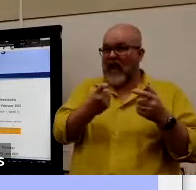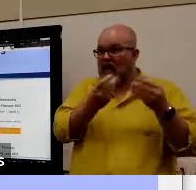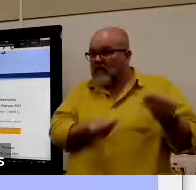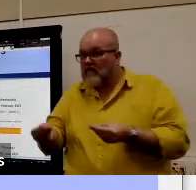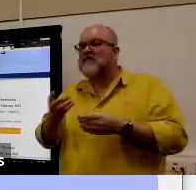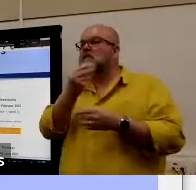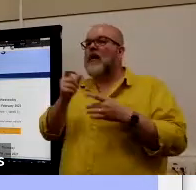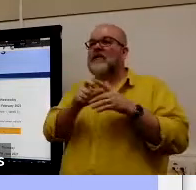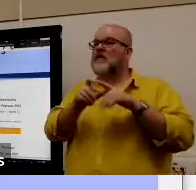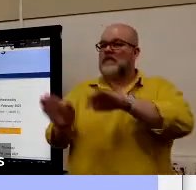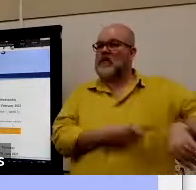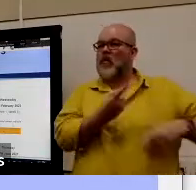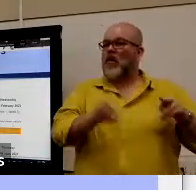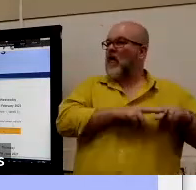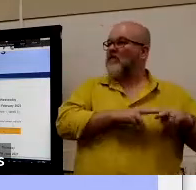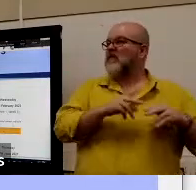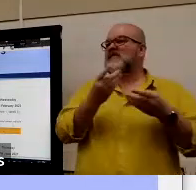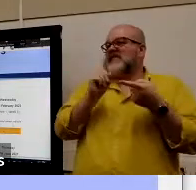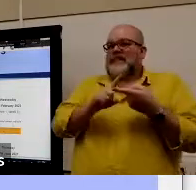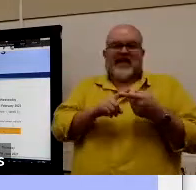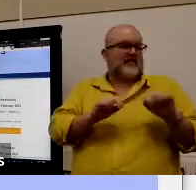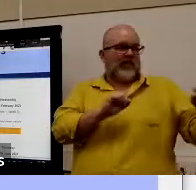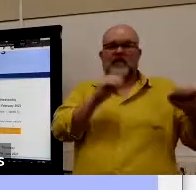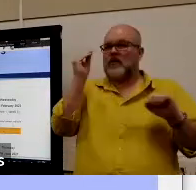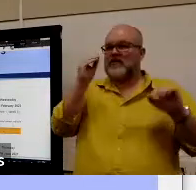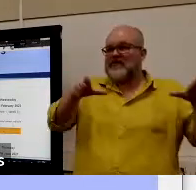some PD might be able to be done that way your some are one-off.